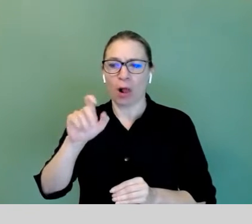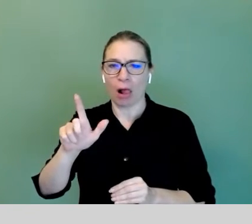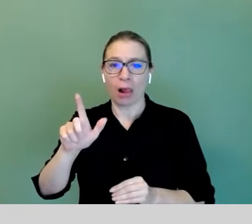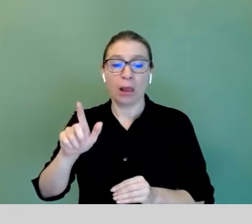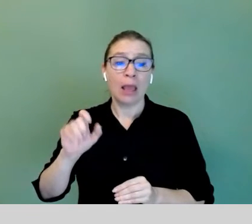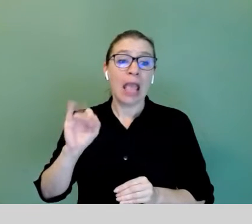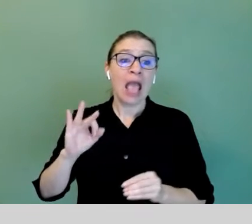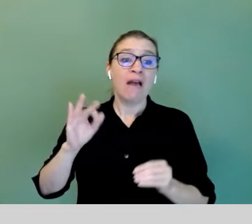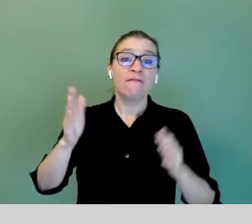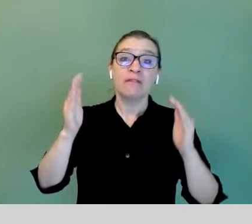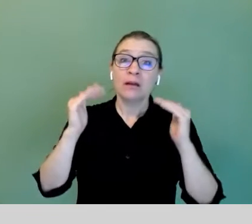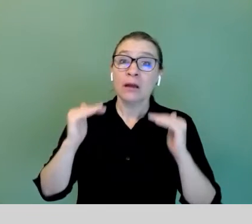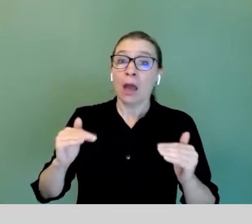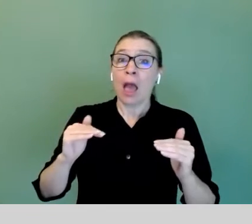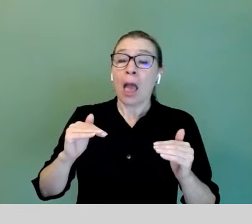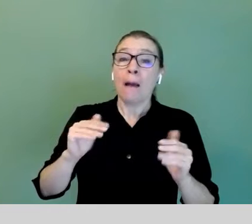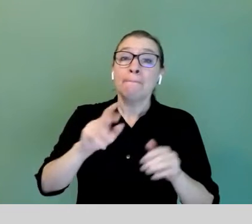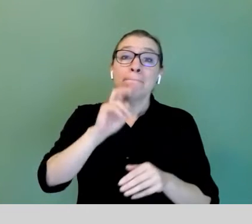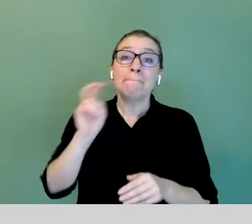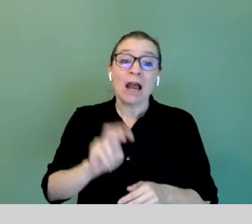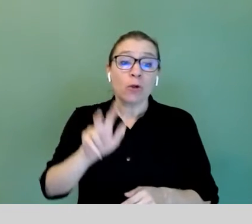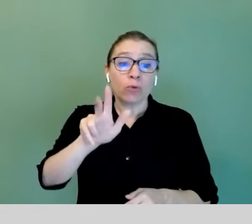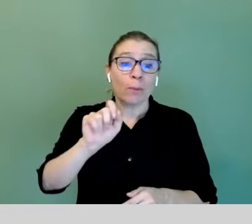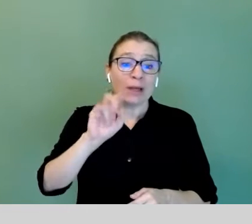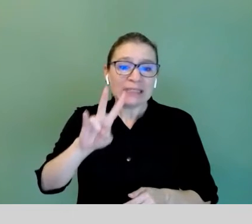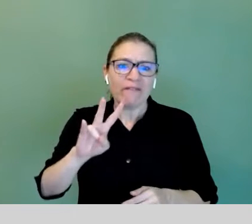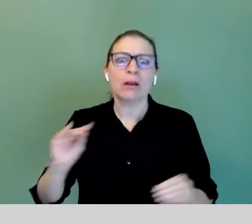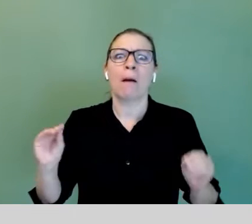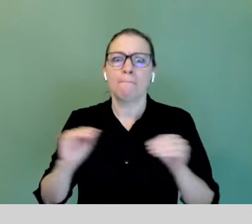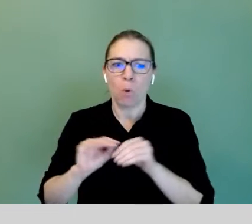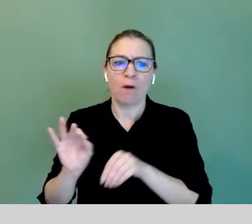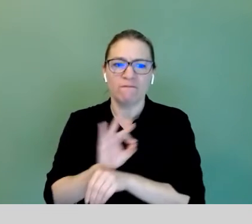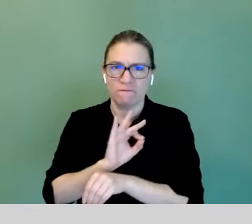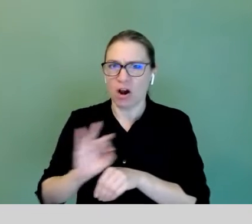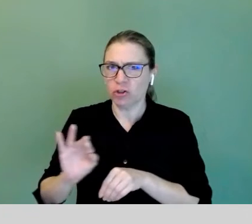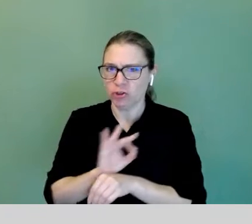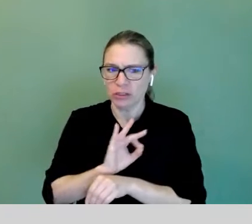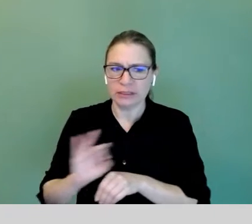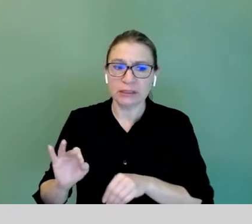just you can add even more functions. If you have a library that will support